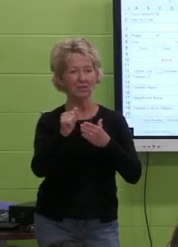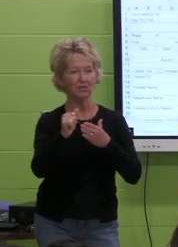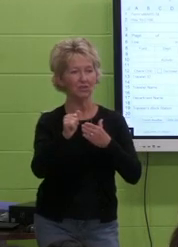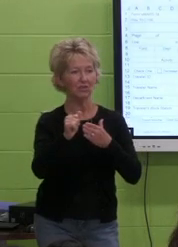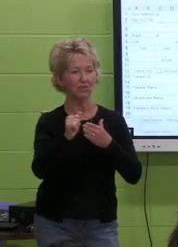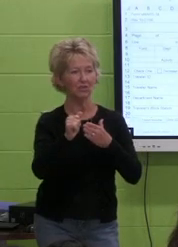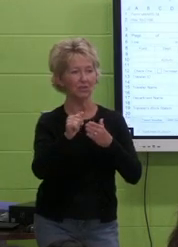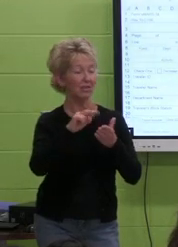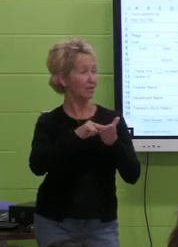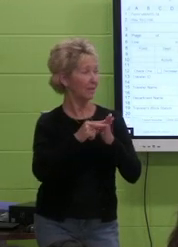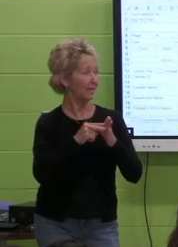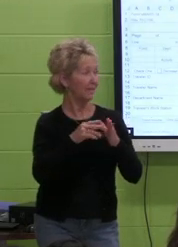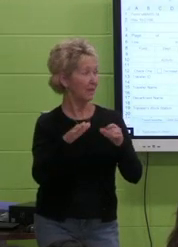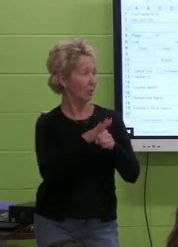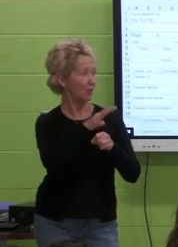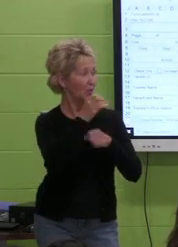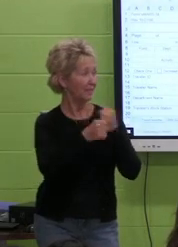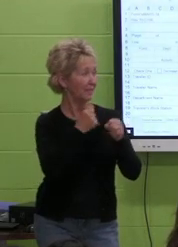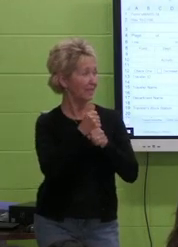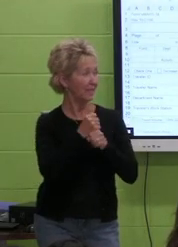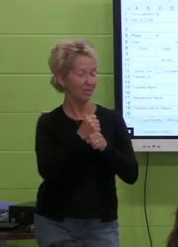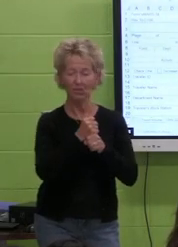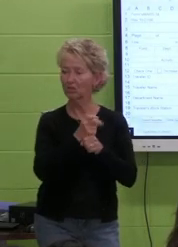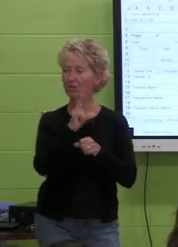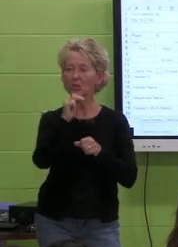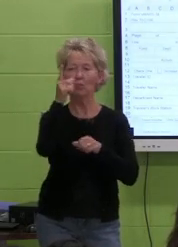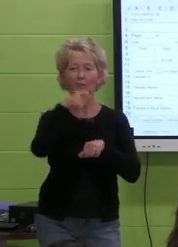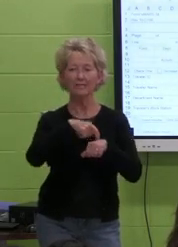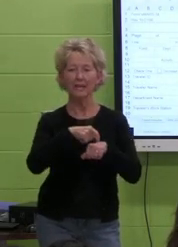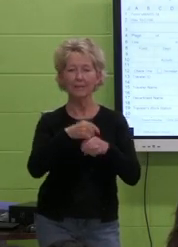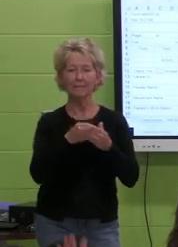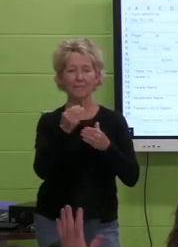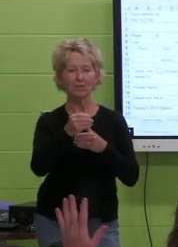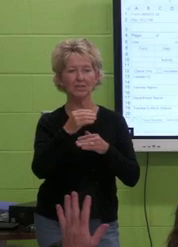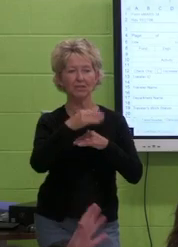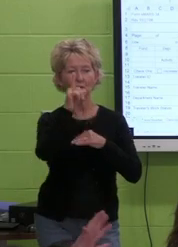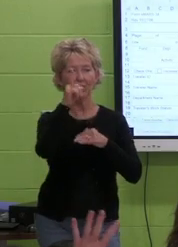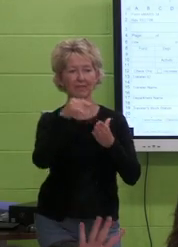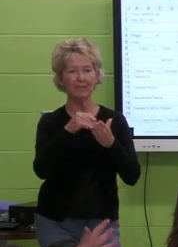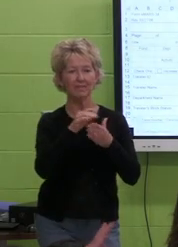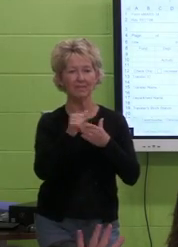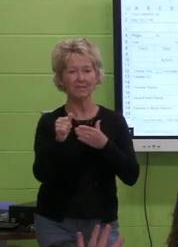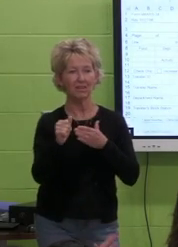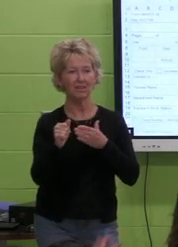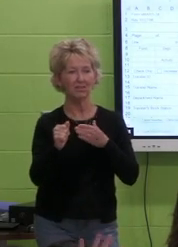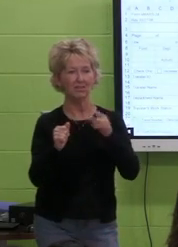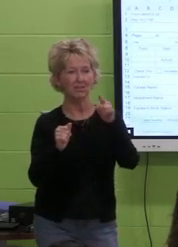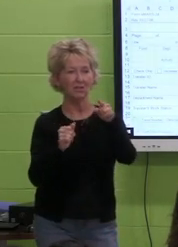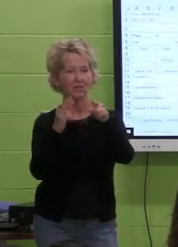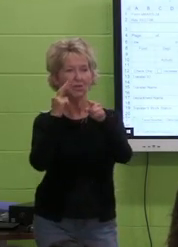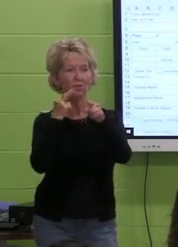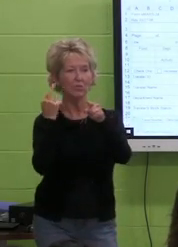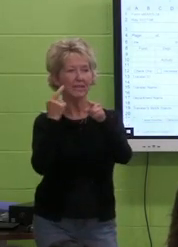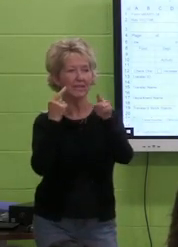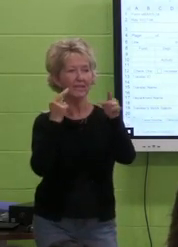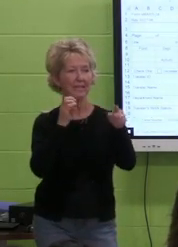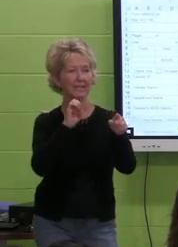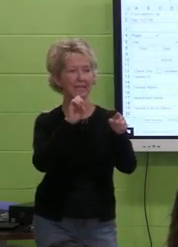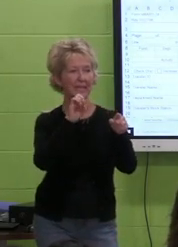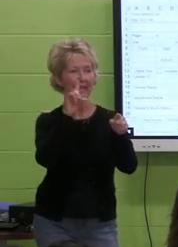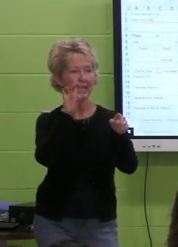you talking about school year? I'm talking about one purchase okay I got you yeah okay